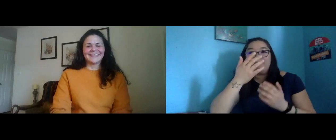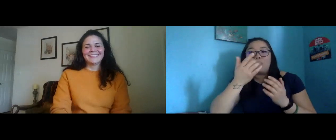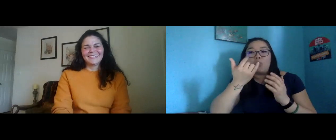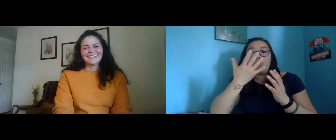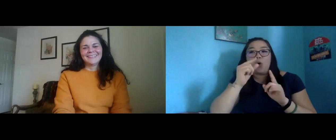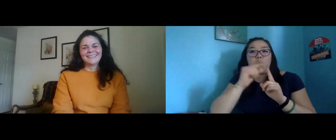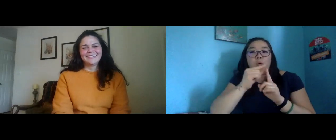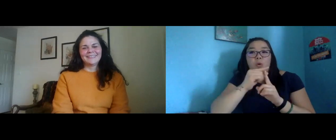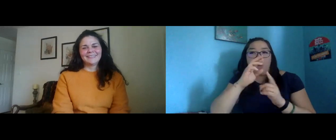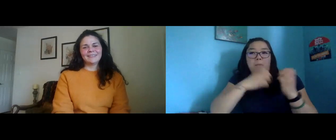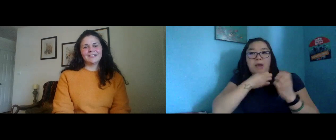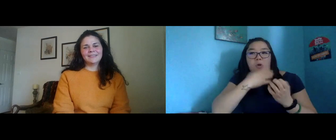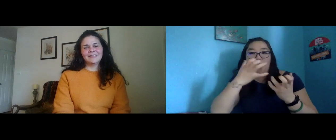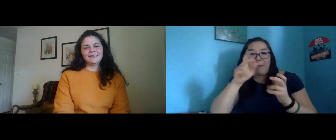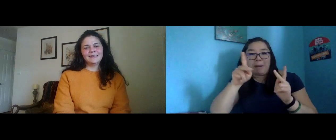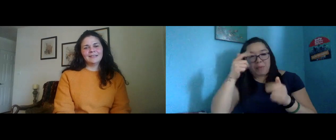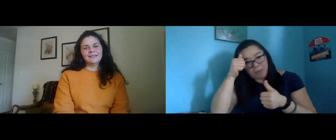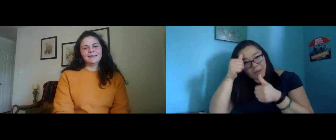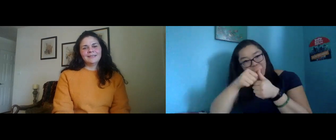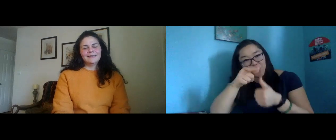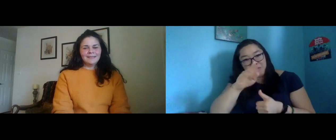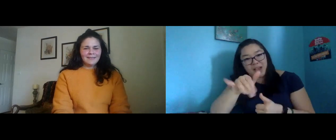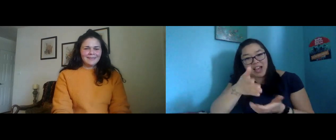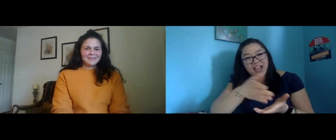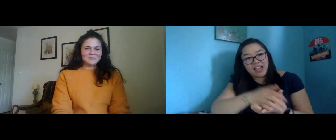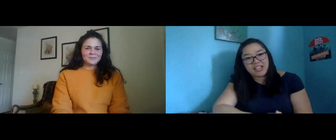P: What word or emotion do you want people to remember you by?